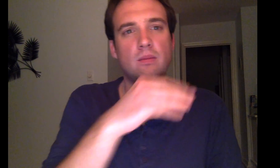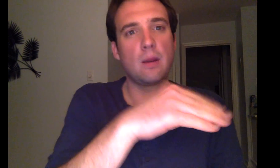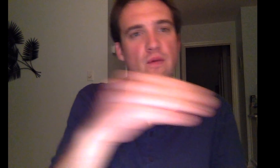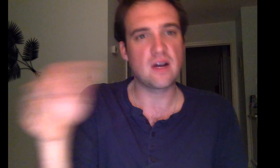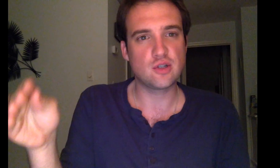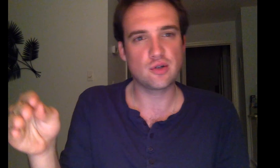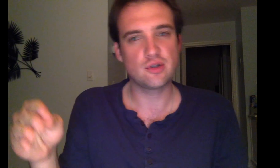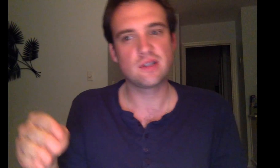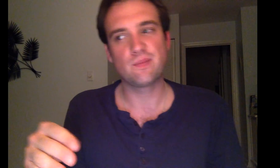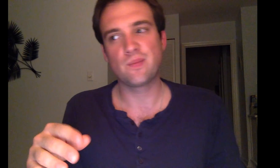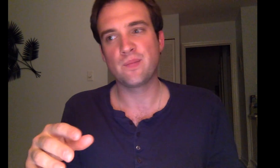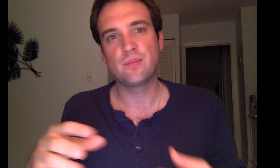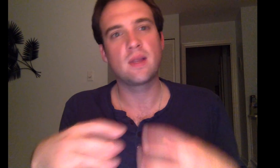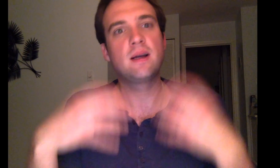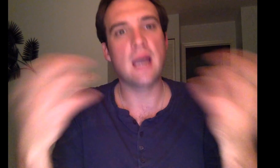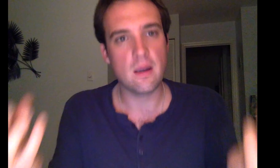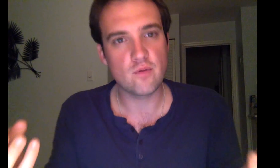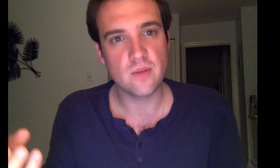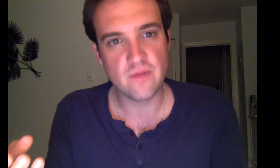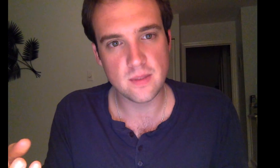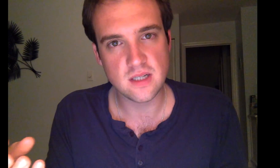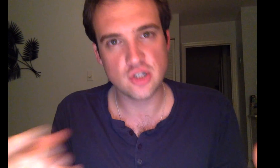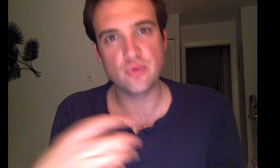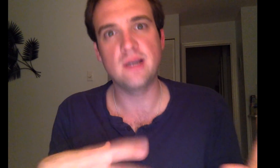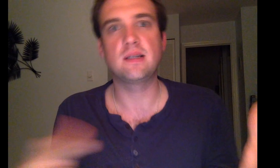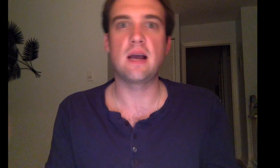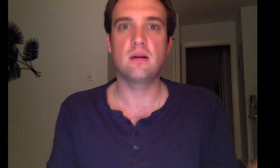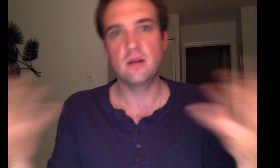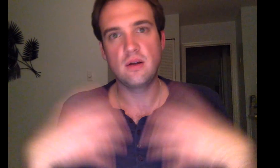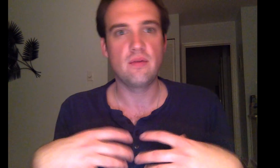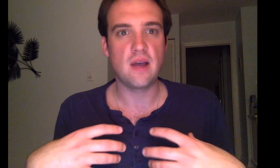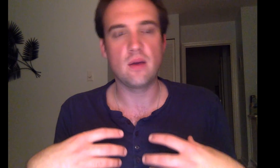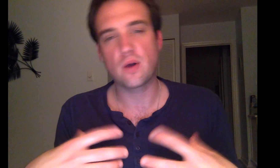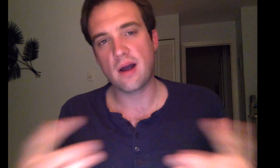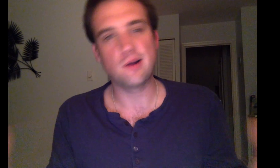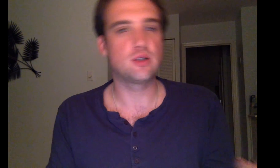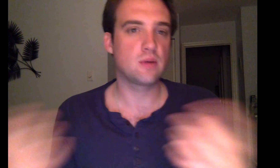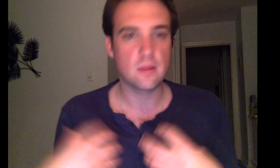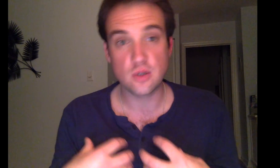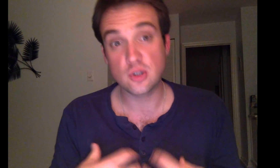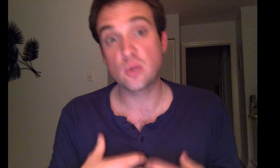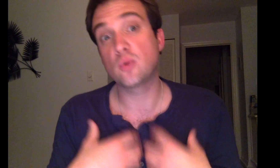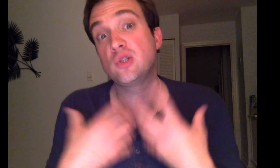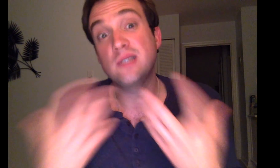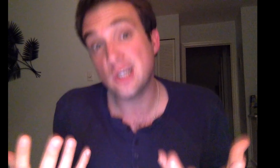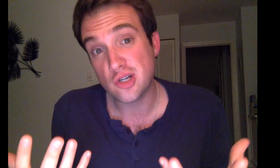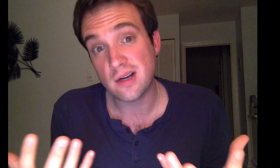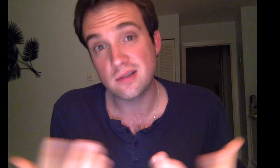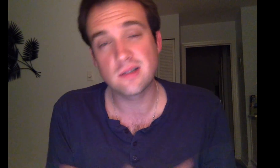my professors came from the film industry and they were hired to come to the school to teach us.